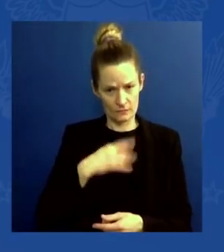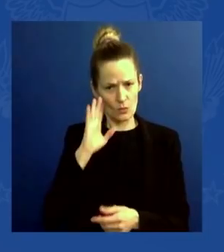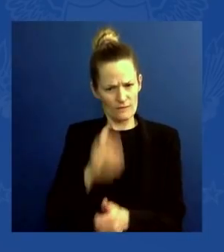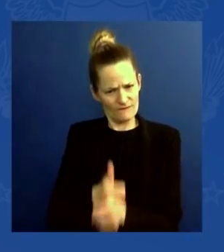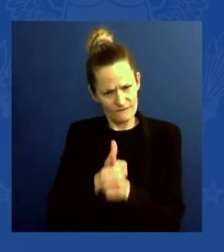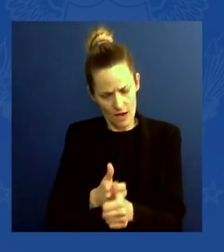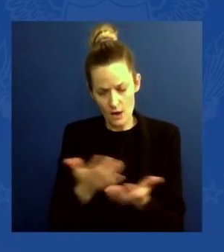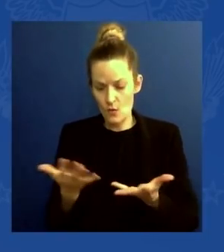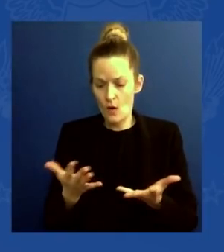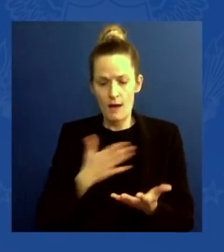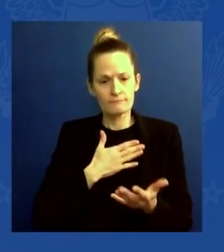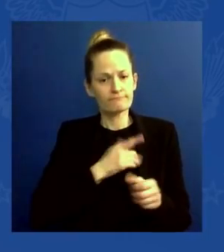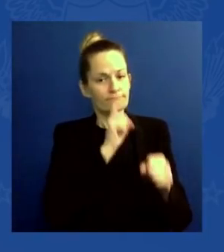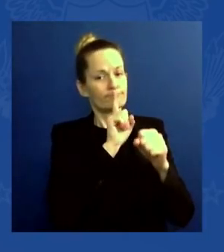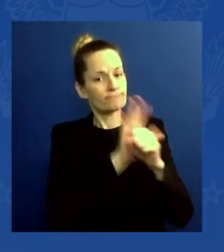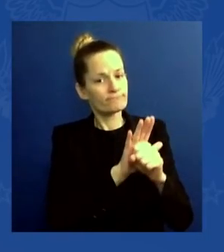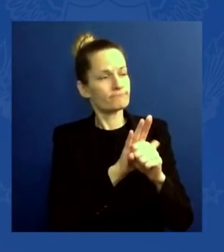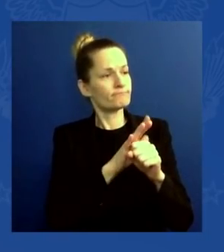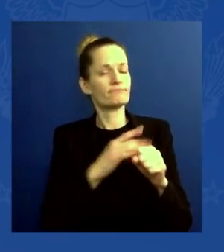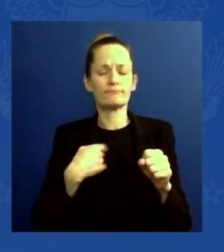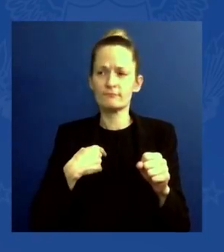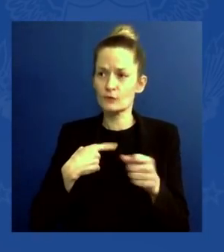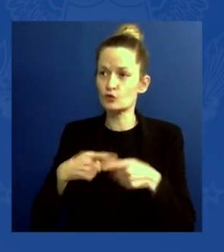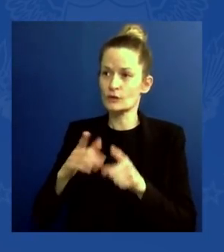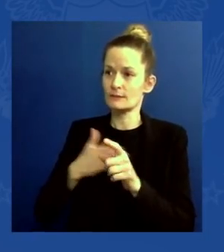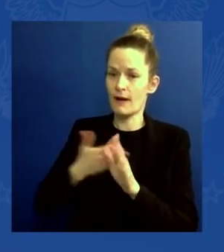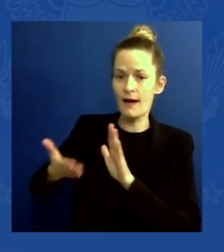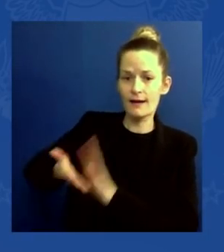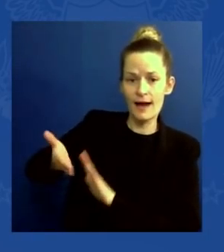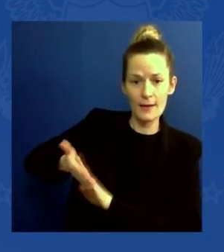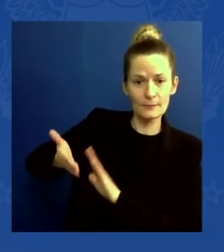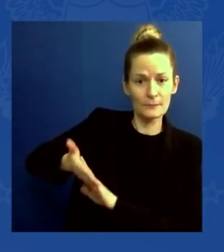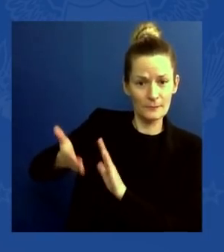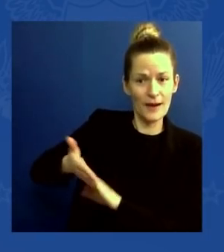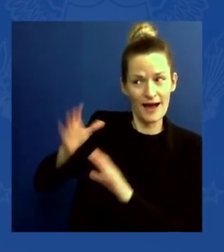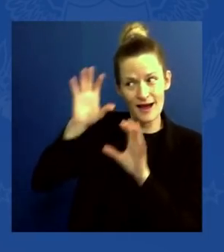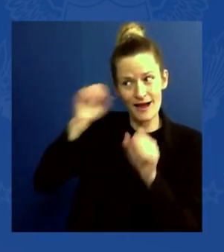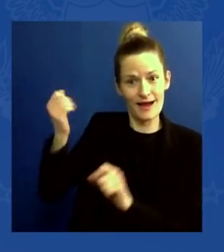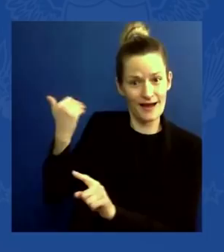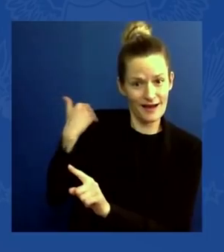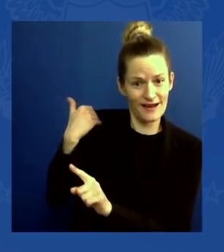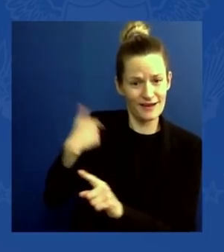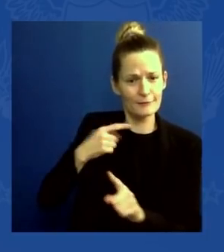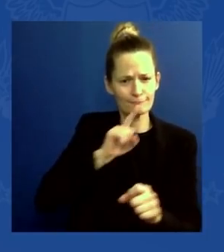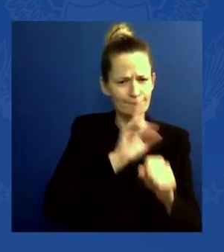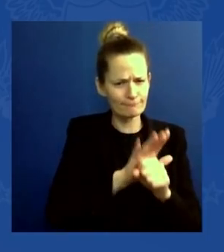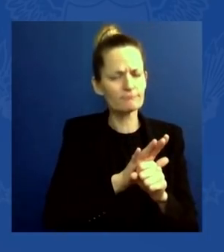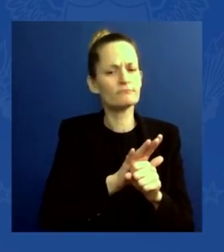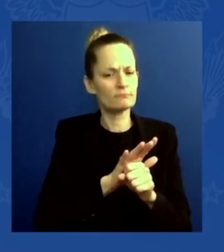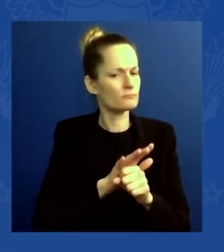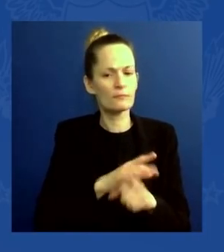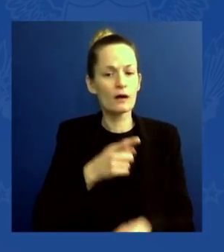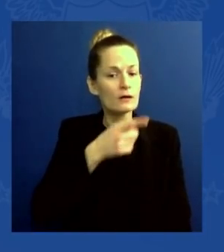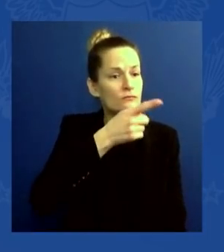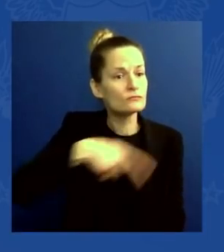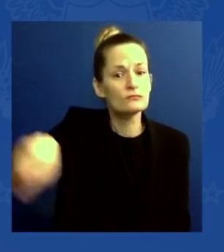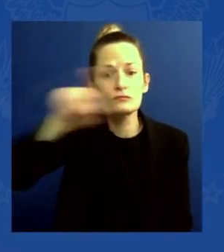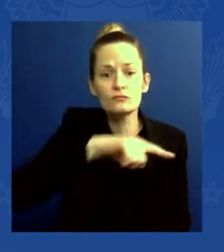Say it again: Folks, no matter what they tell you, you're going to find out this will not affect your taxes